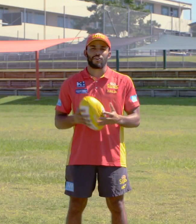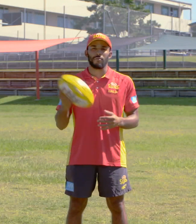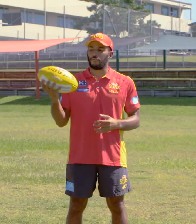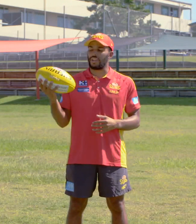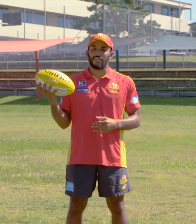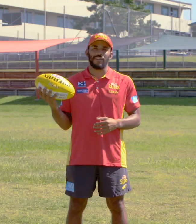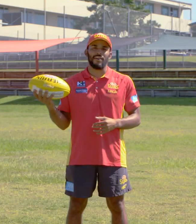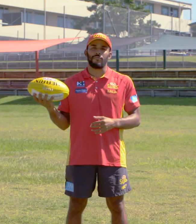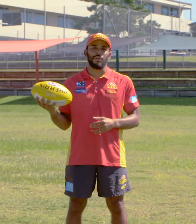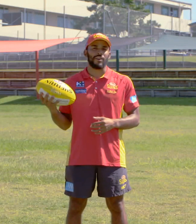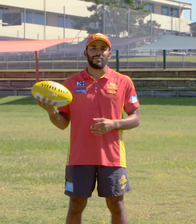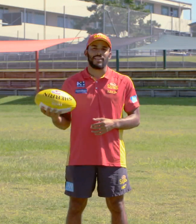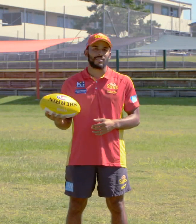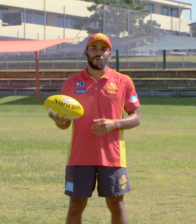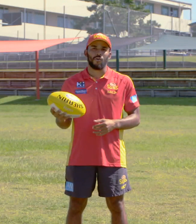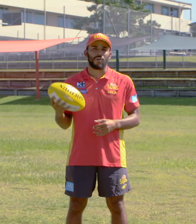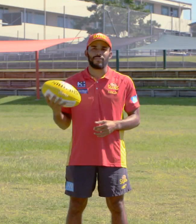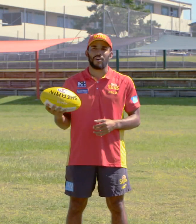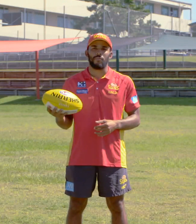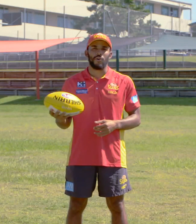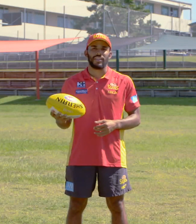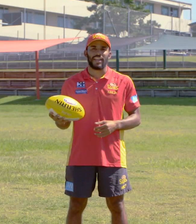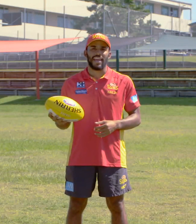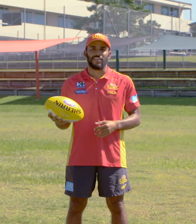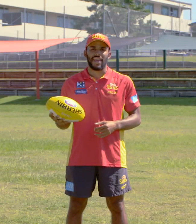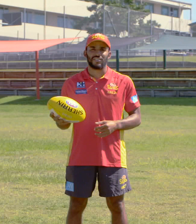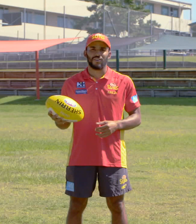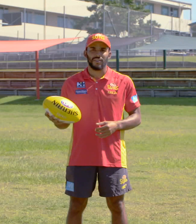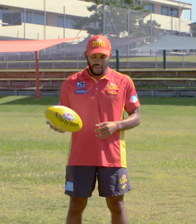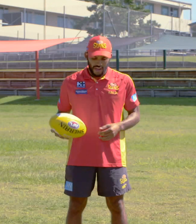So grab a footy. If you don’t have a footy, grab a tennis ball, whatever type you can get.